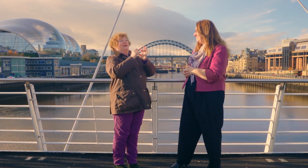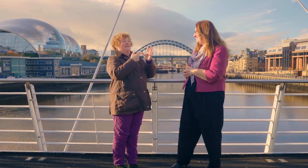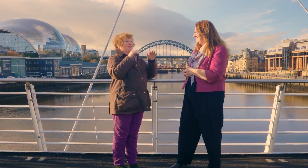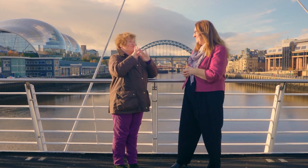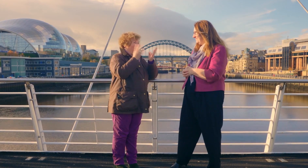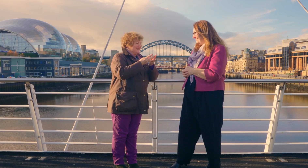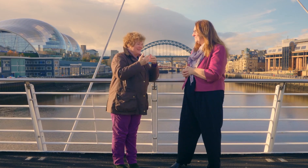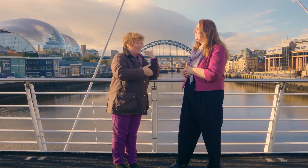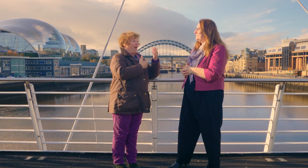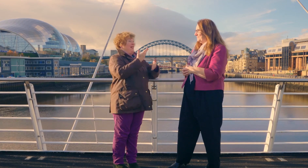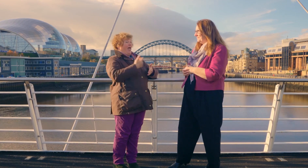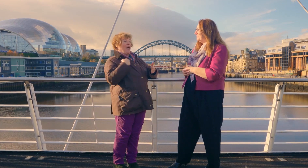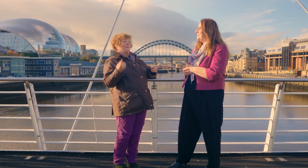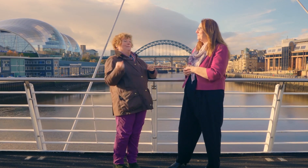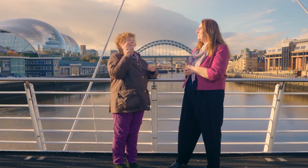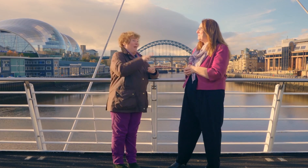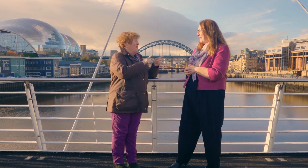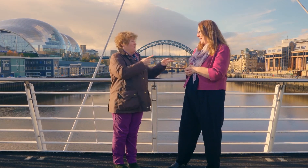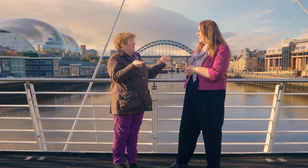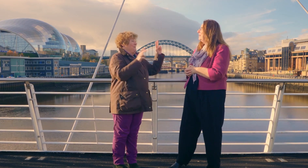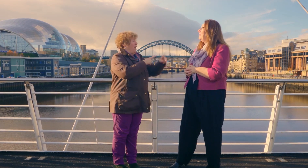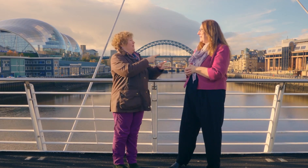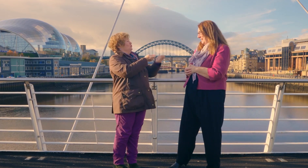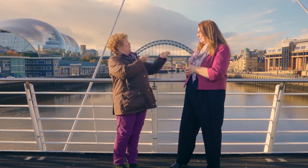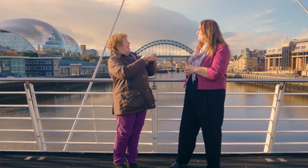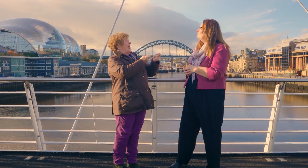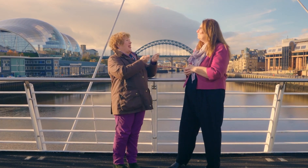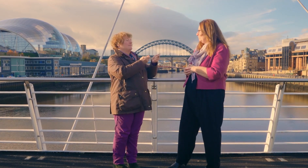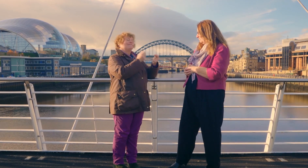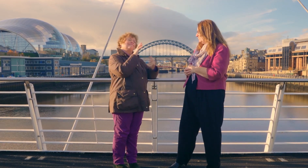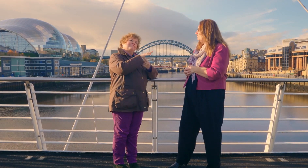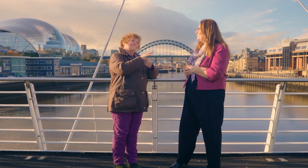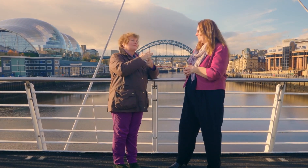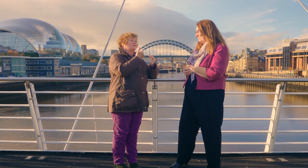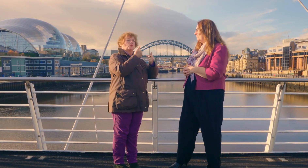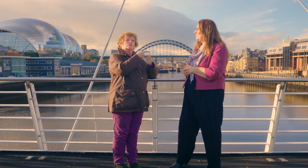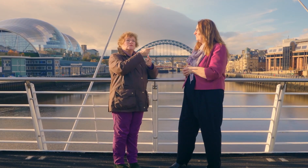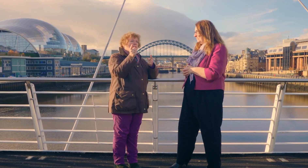enjoyed one another's company, being part of that world. Now we're both back at the BDA, with you as the Chair